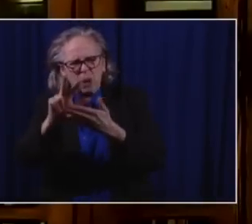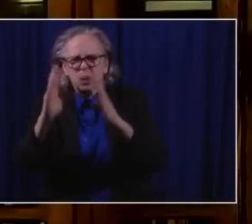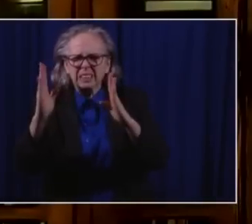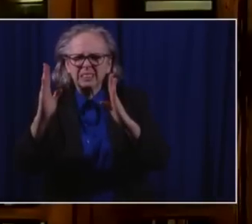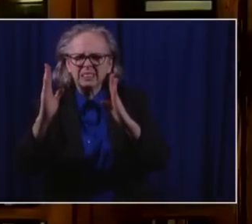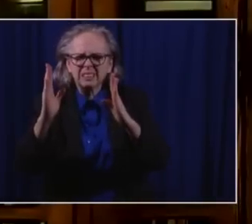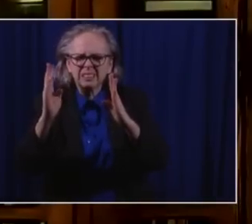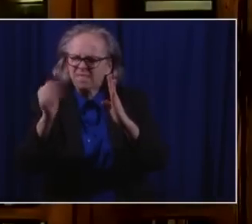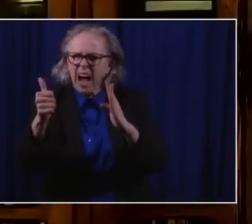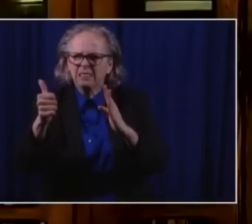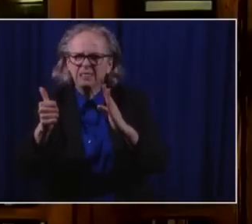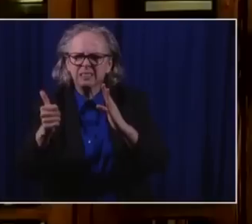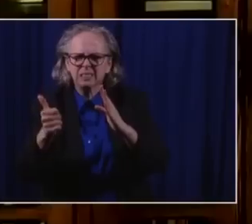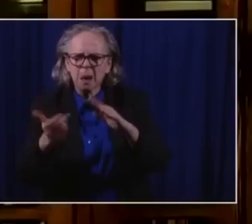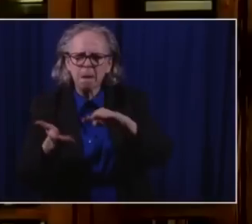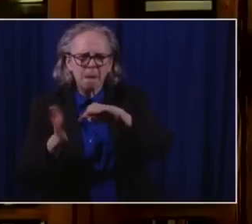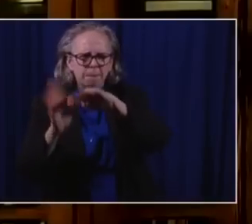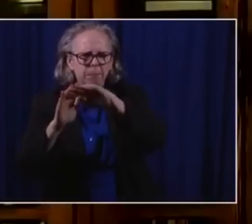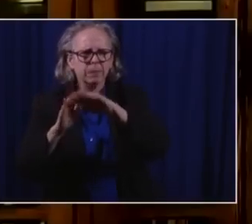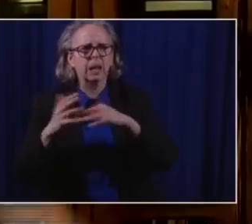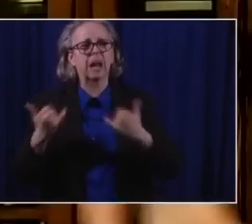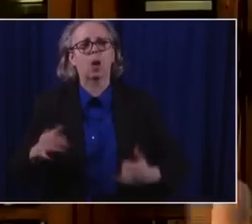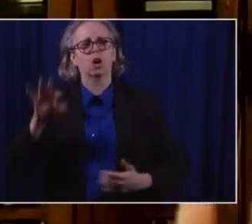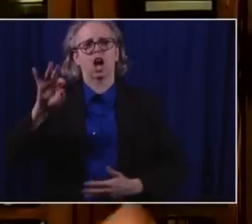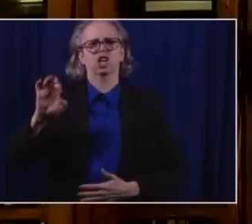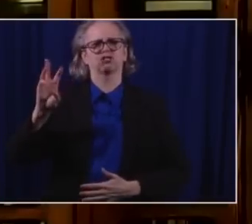going on November second the day before election day at the